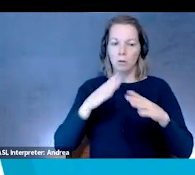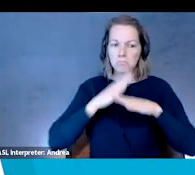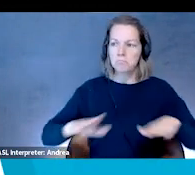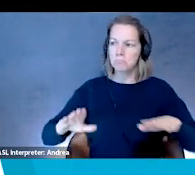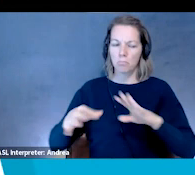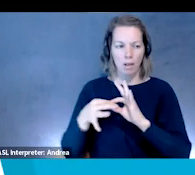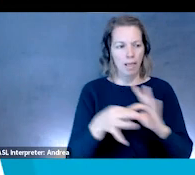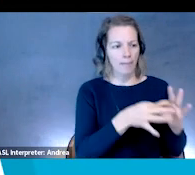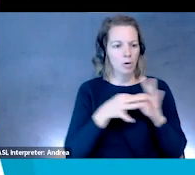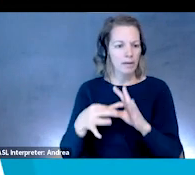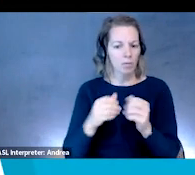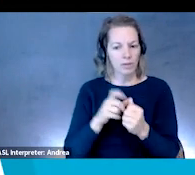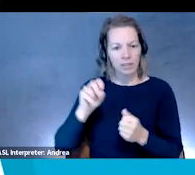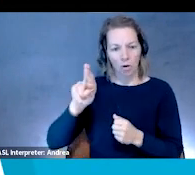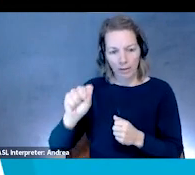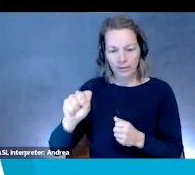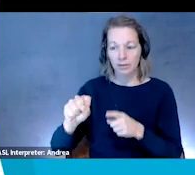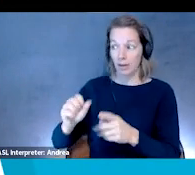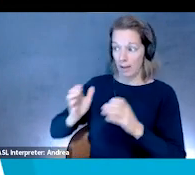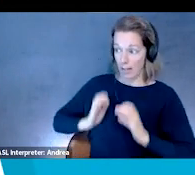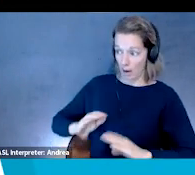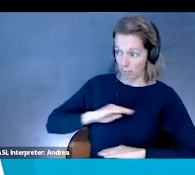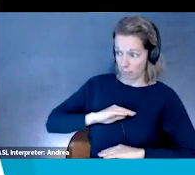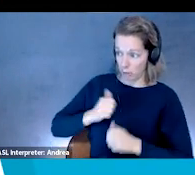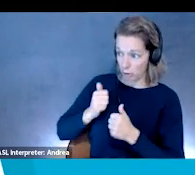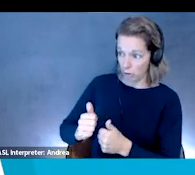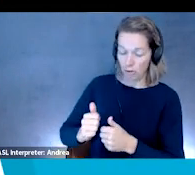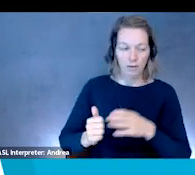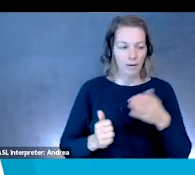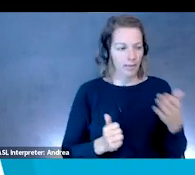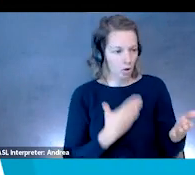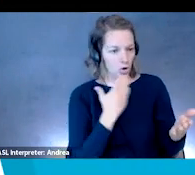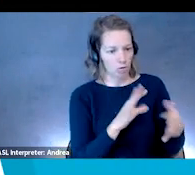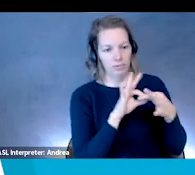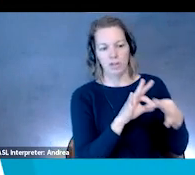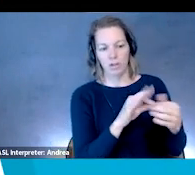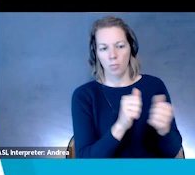RESOLVED. YOU KNOW, IF THAT DOESN'T WORK, WE WILL KEEP GOING AND MAKE